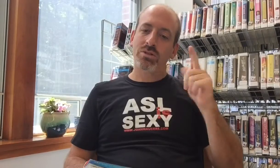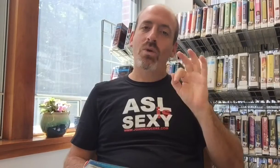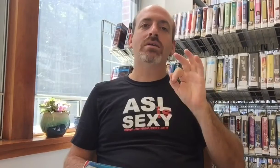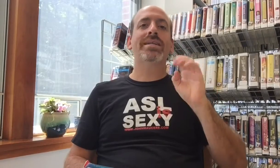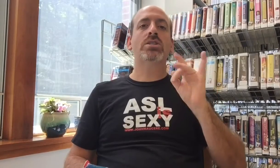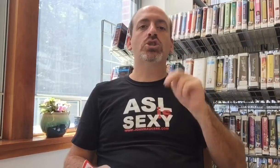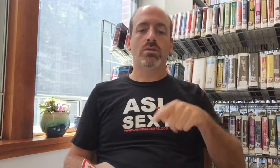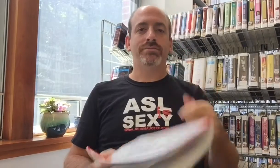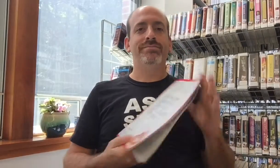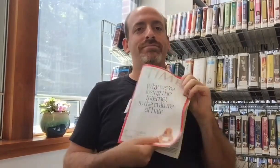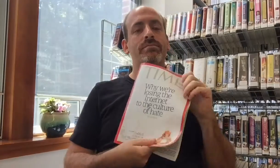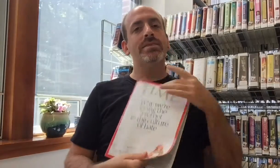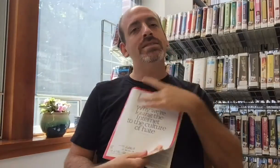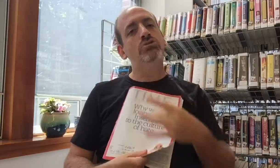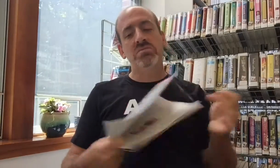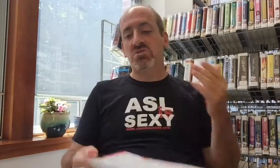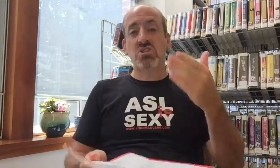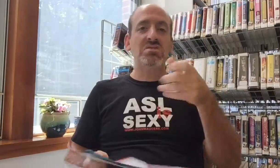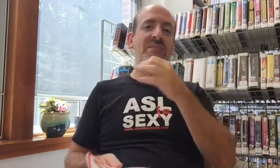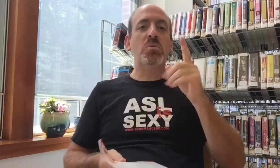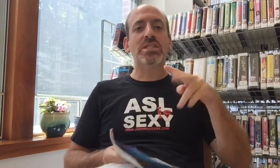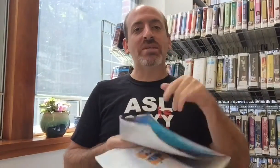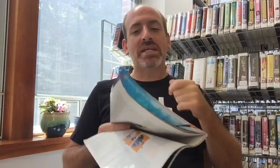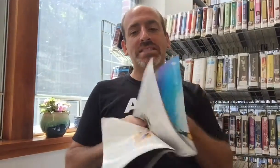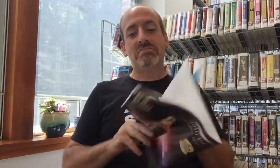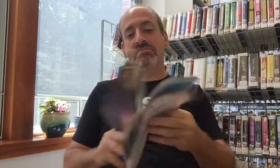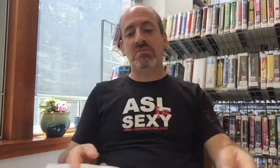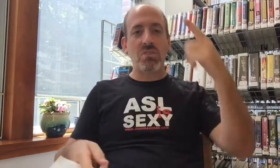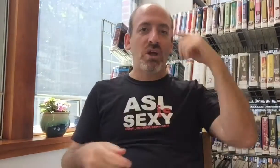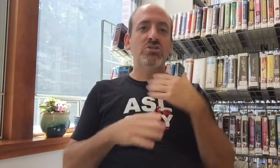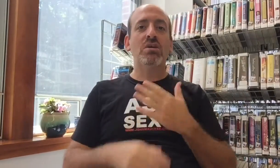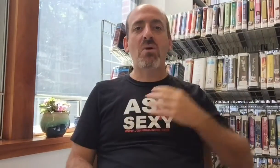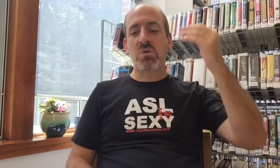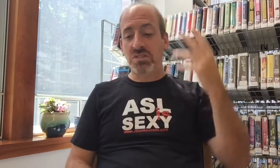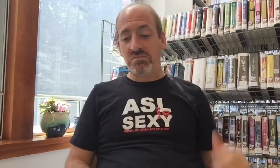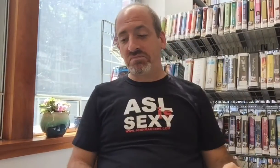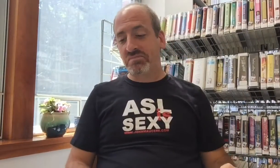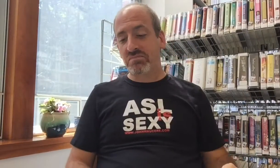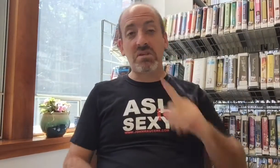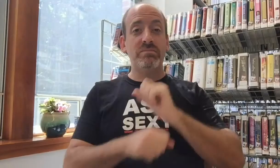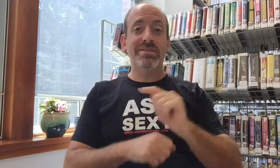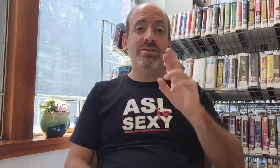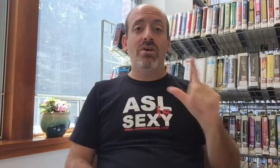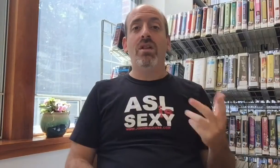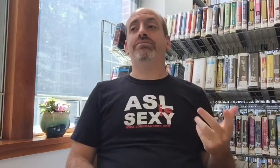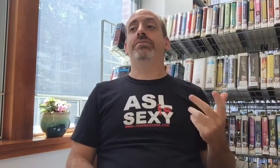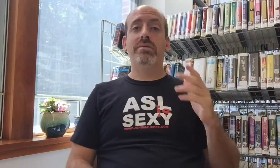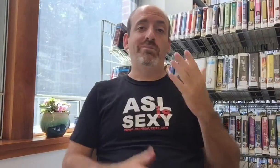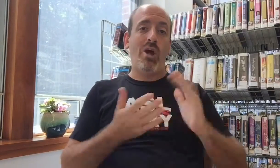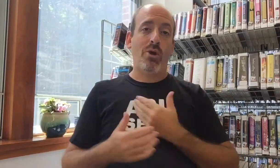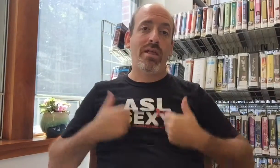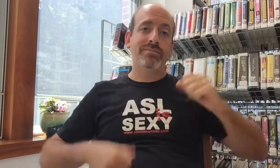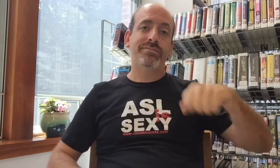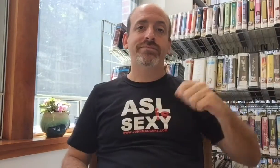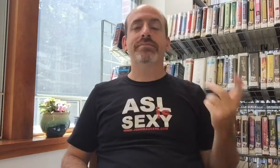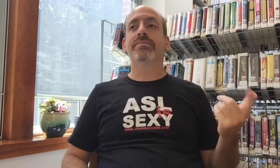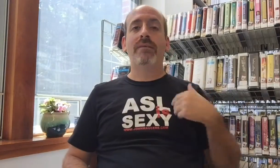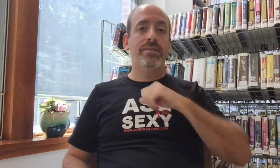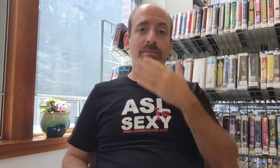It's an interesting read. Take a few minutes to read and learn little more about this. I just thought I'd share my thoughts on this one. Too bad, Trolls are part of our community.